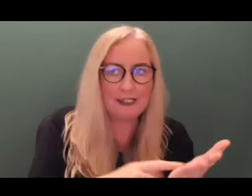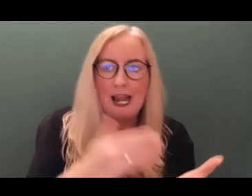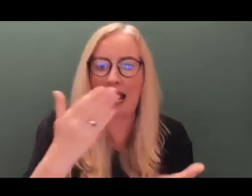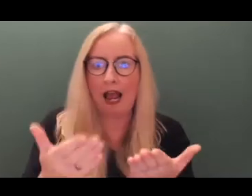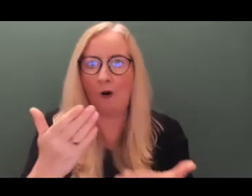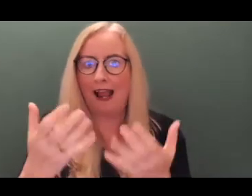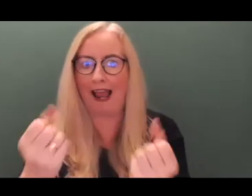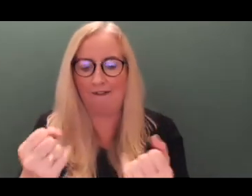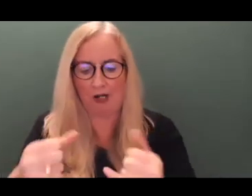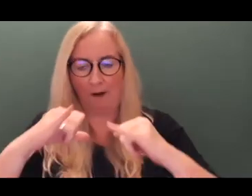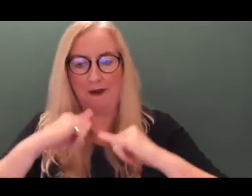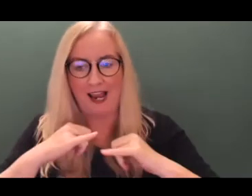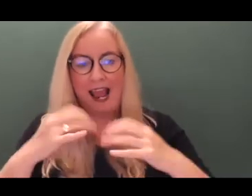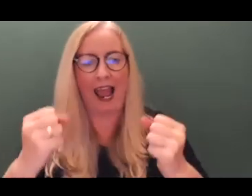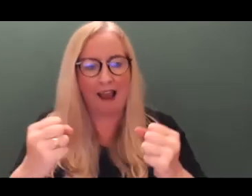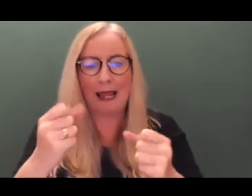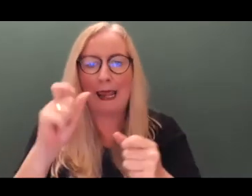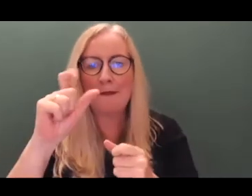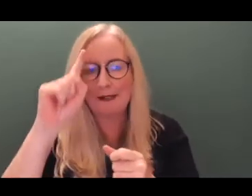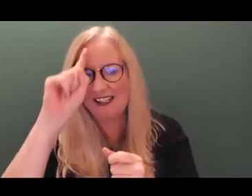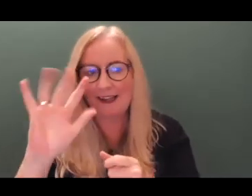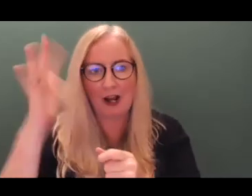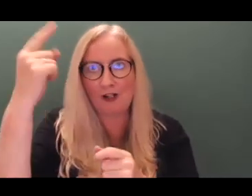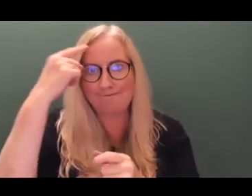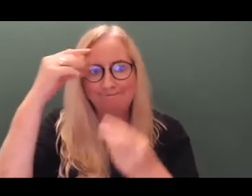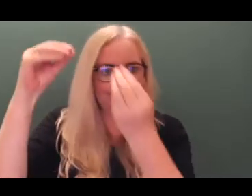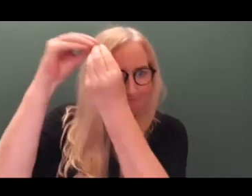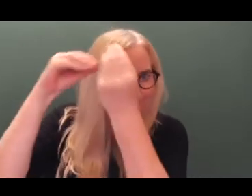kind of intellectualisation of the process that all of us need to go through. That's going to